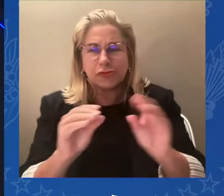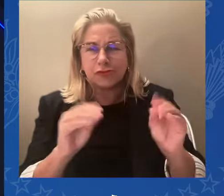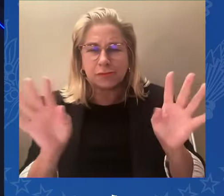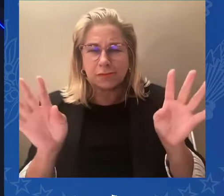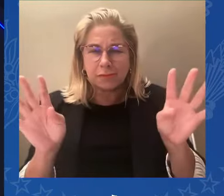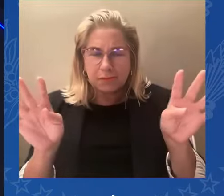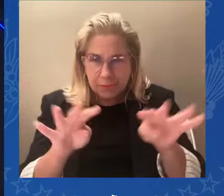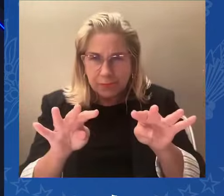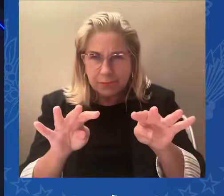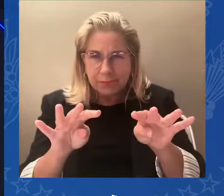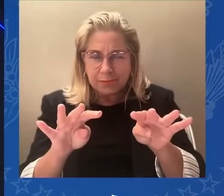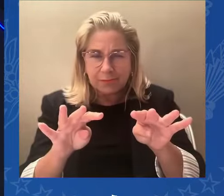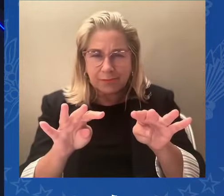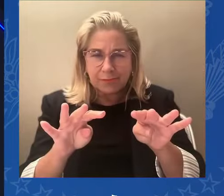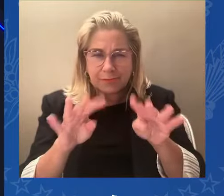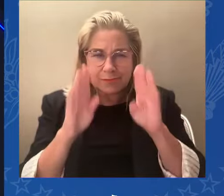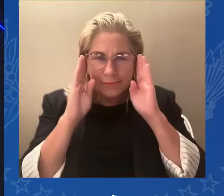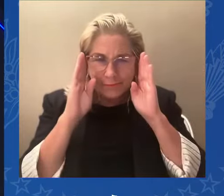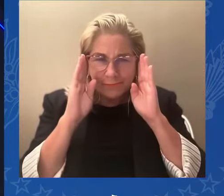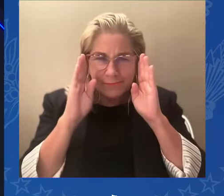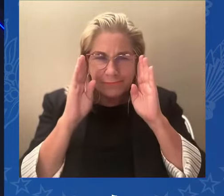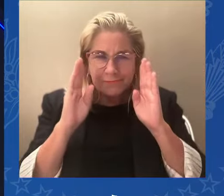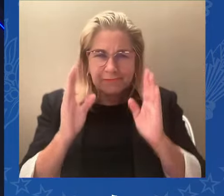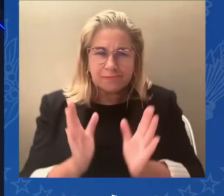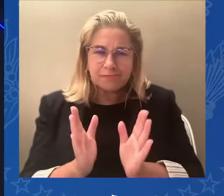If I had a gavel, I'd call the meeting to order.